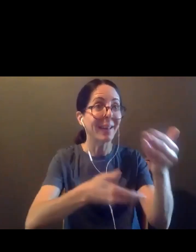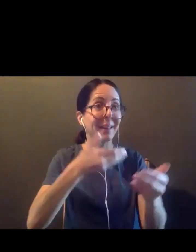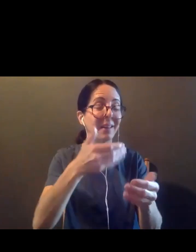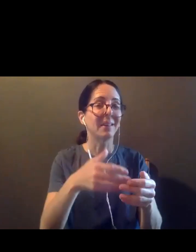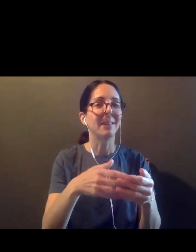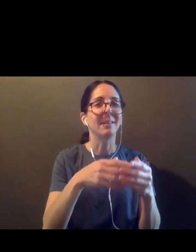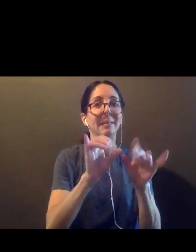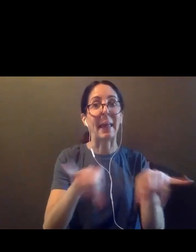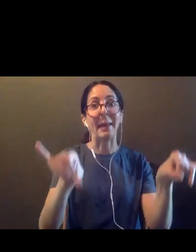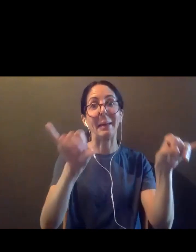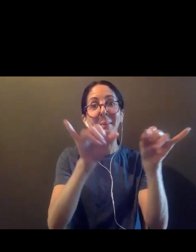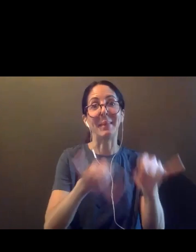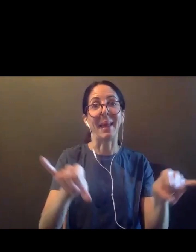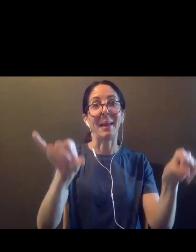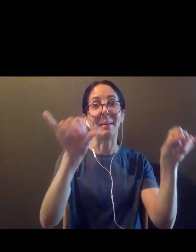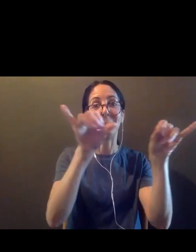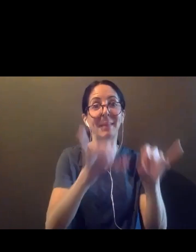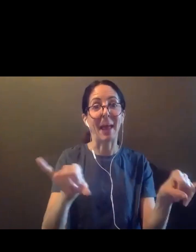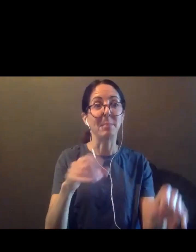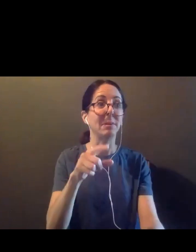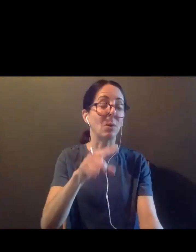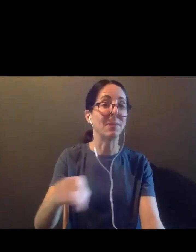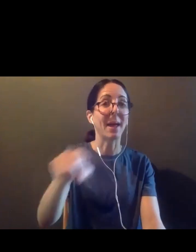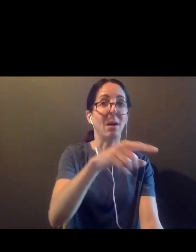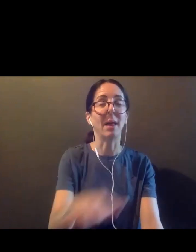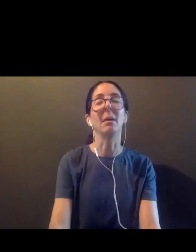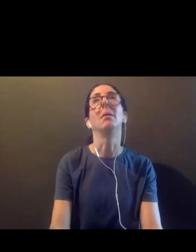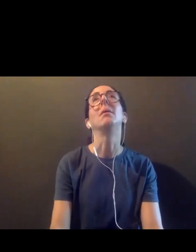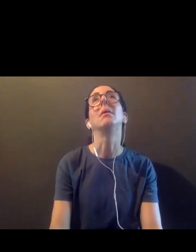most of them will be like, “well, we’ve done this before.”